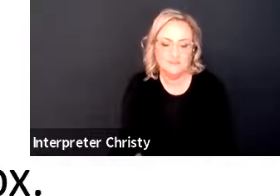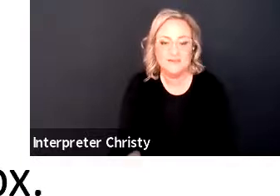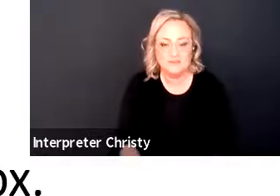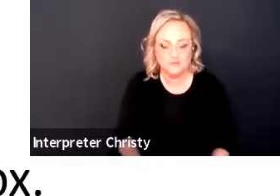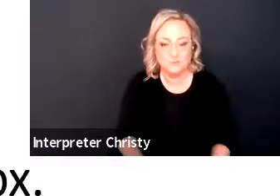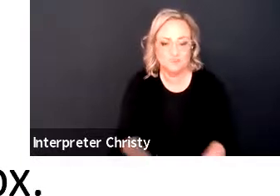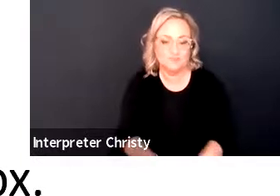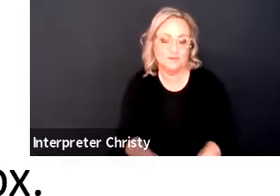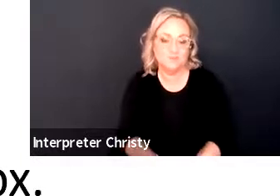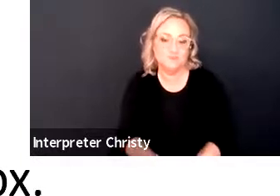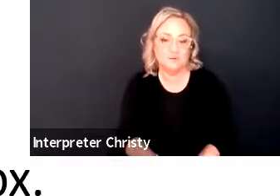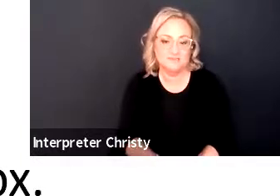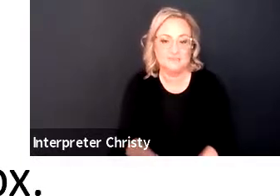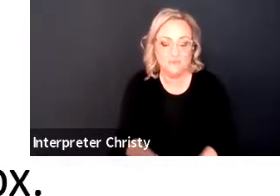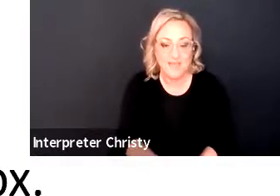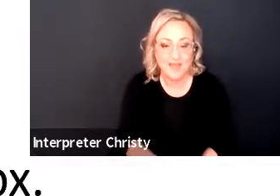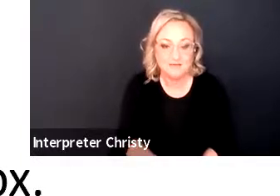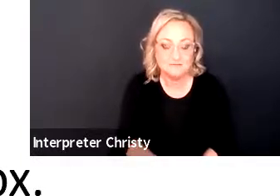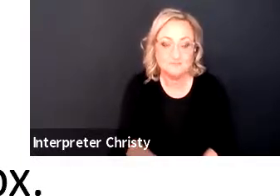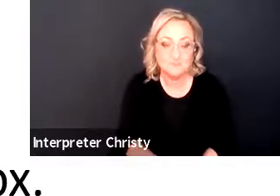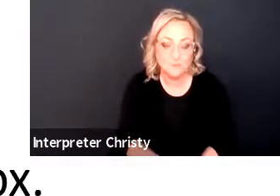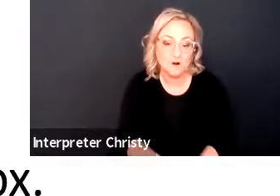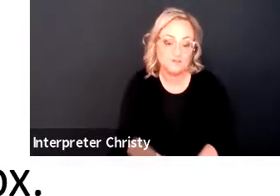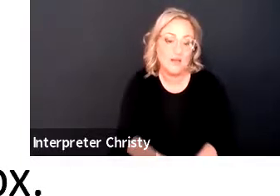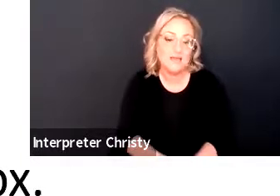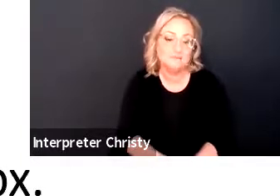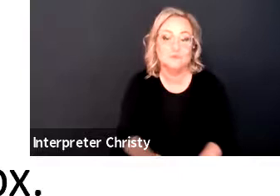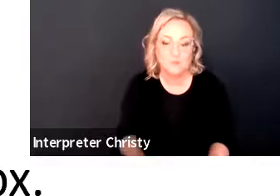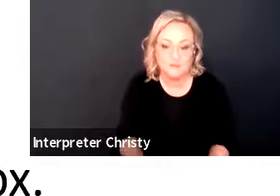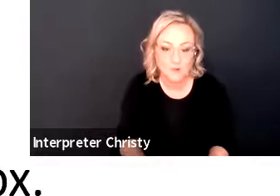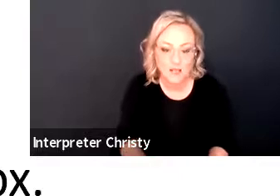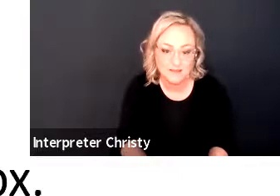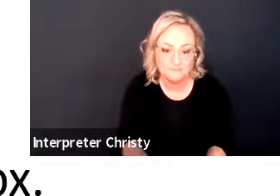Interpreter Christy : We need to work with the resources that we have to support our lives, so that we can thrive.